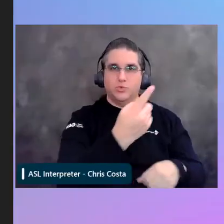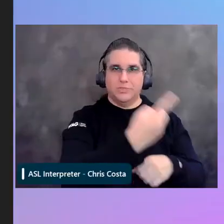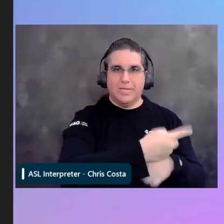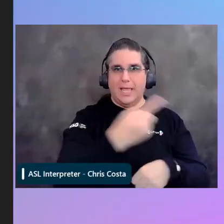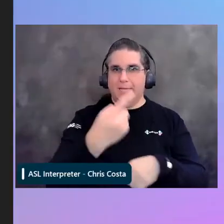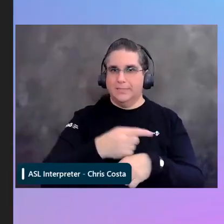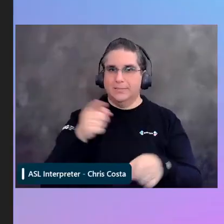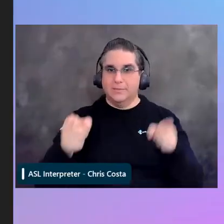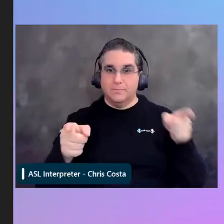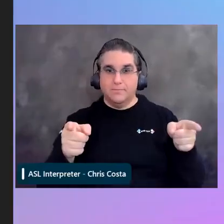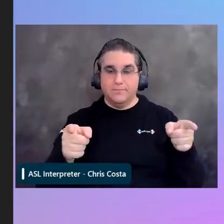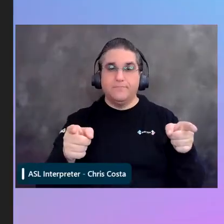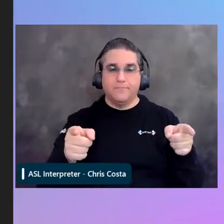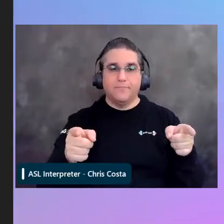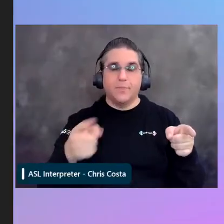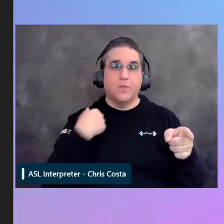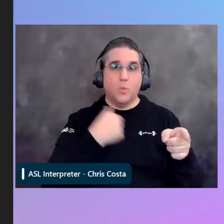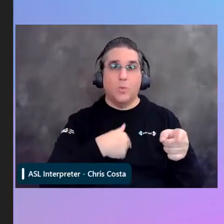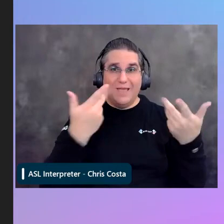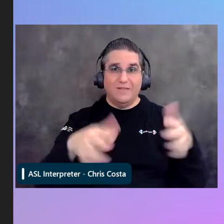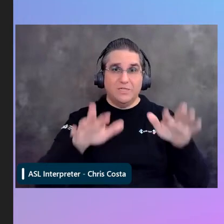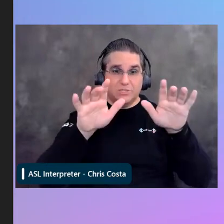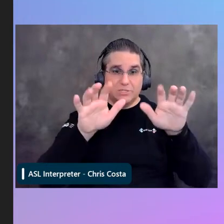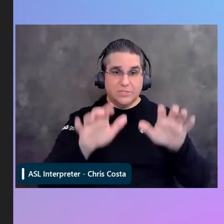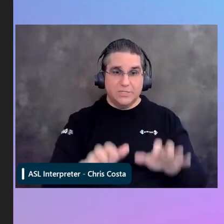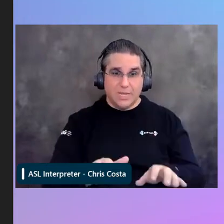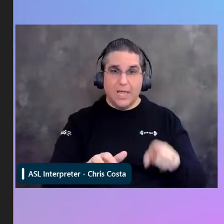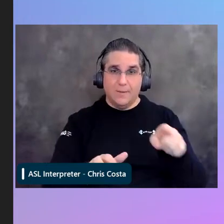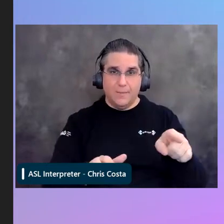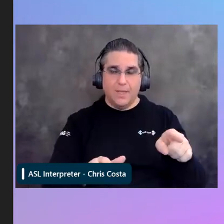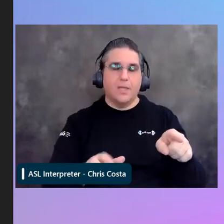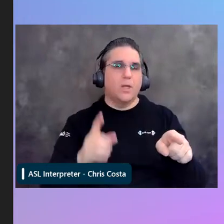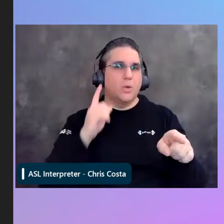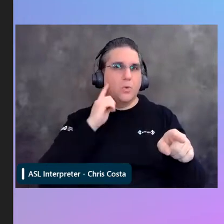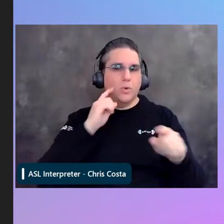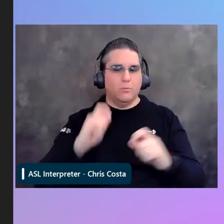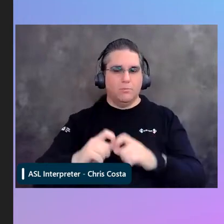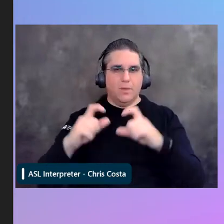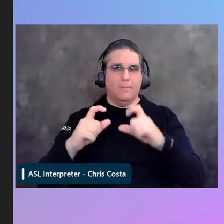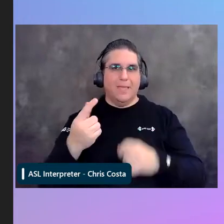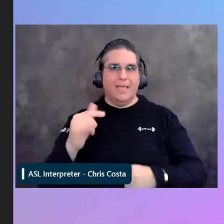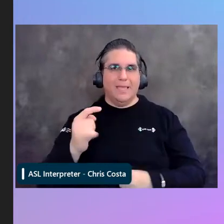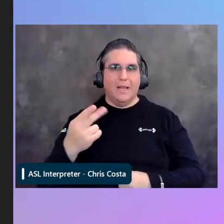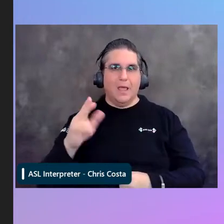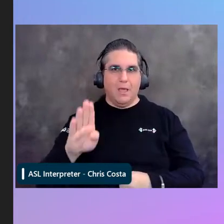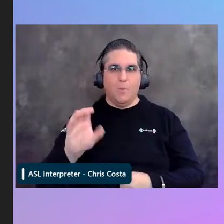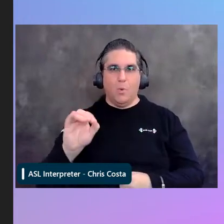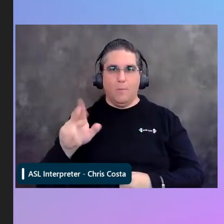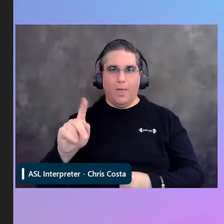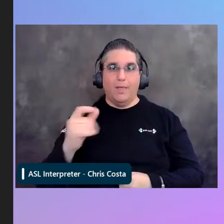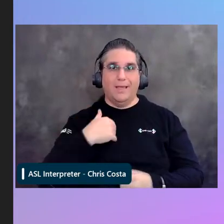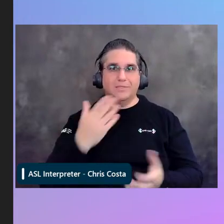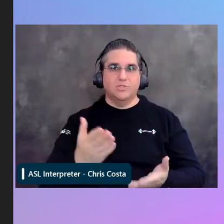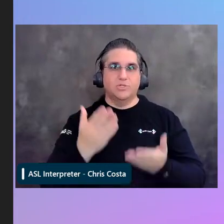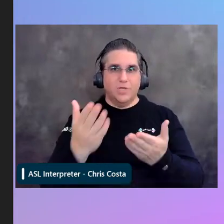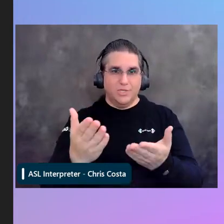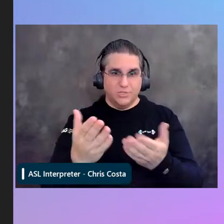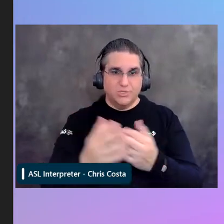start of our function, we are prompted by GitHub Copilot that there is a suggestion available